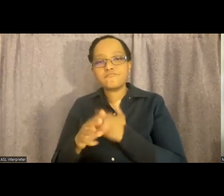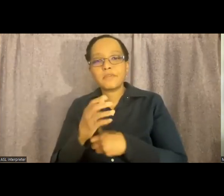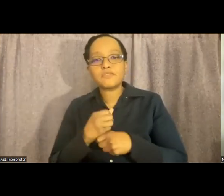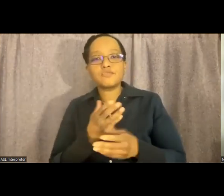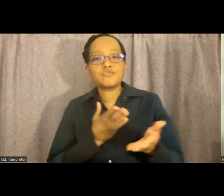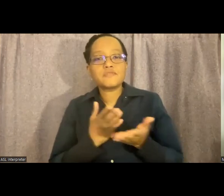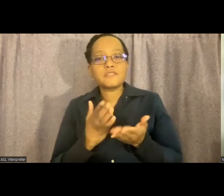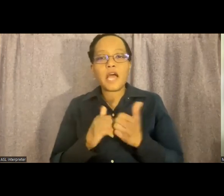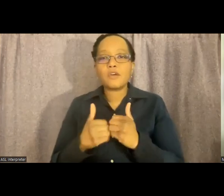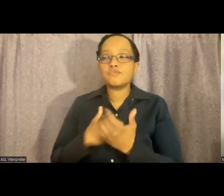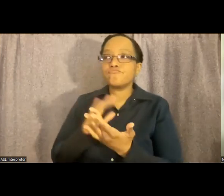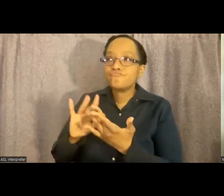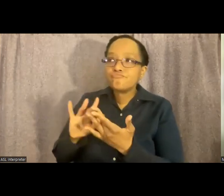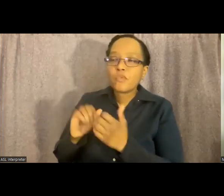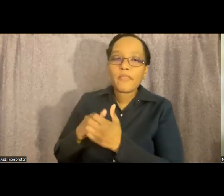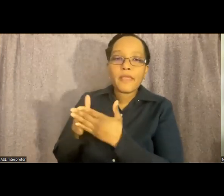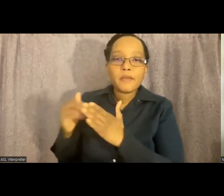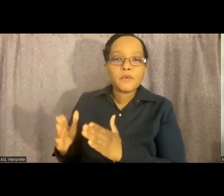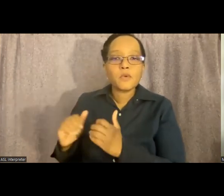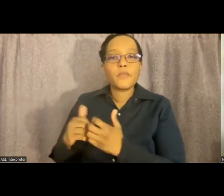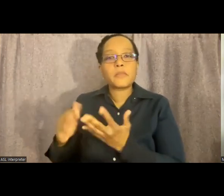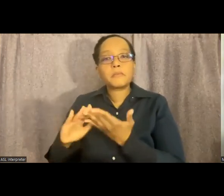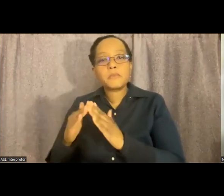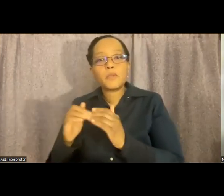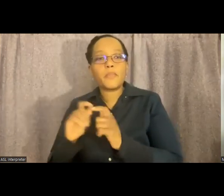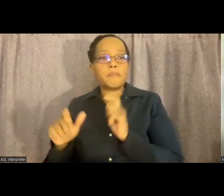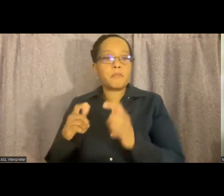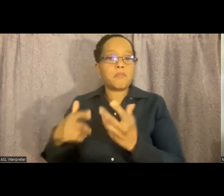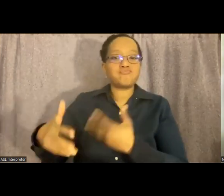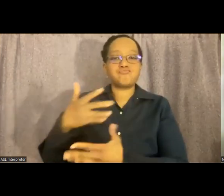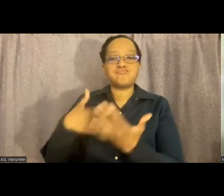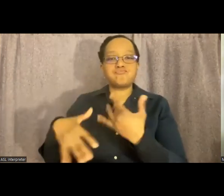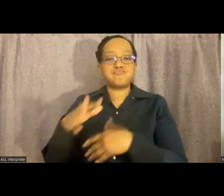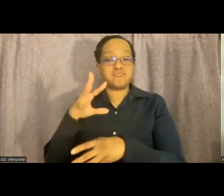neighbors and community and people once they are actually in their home.